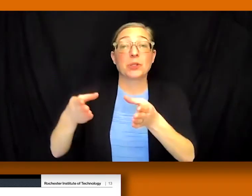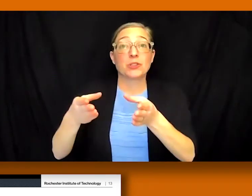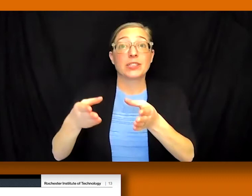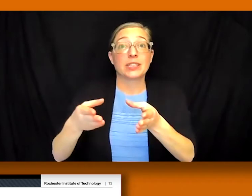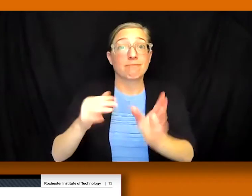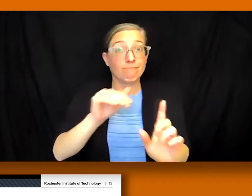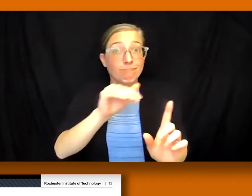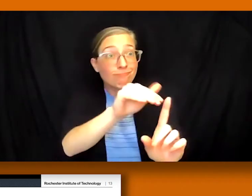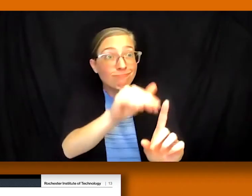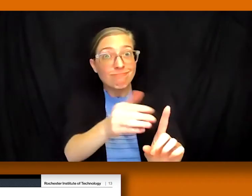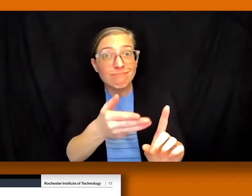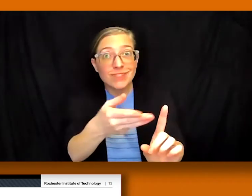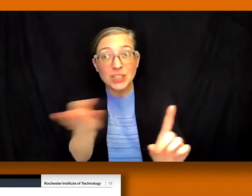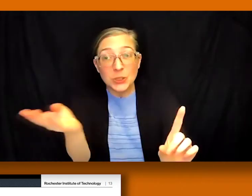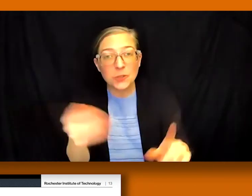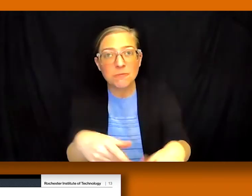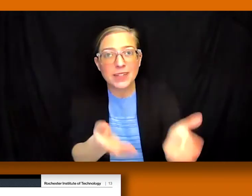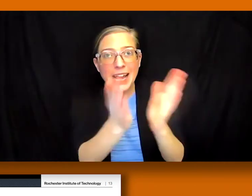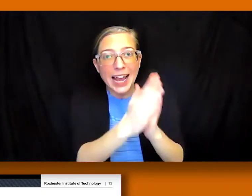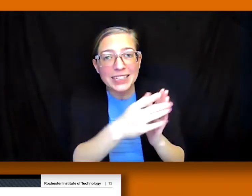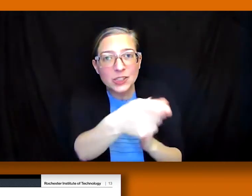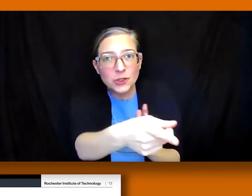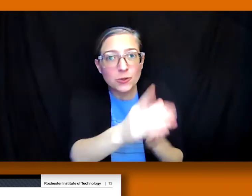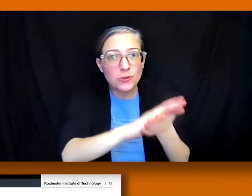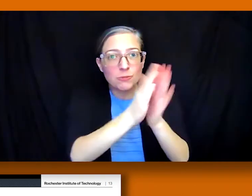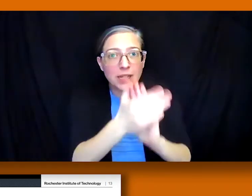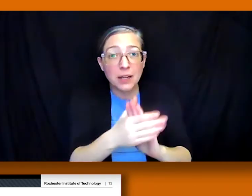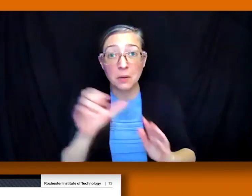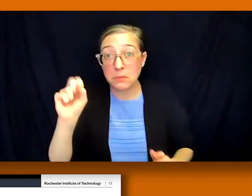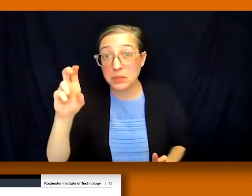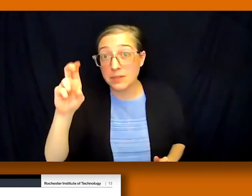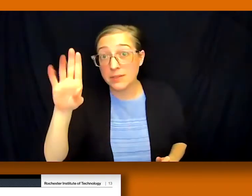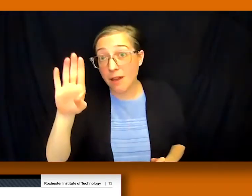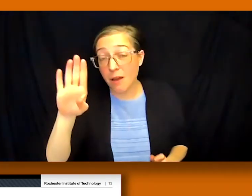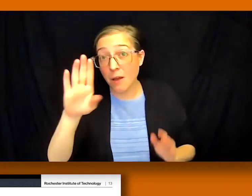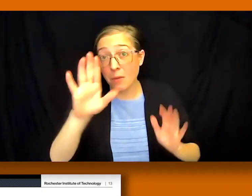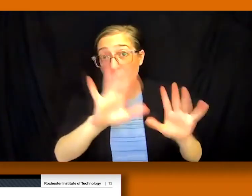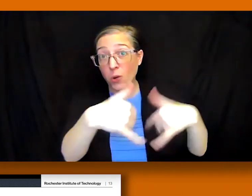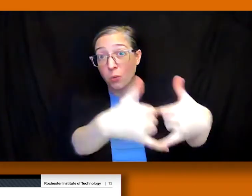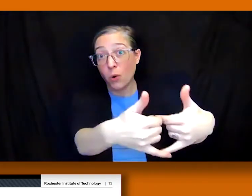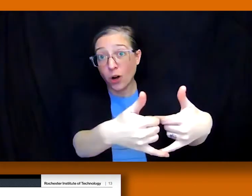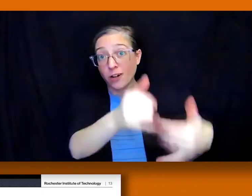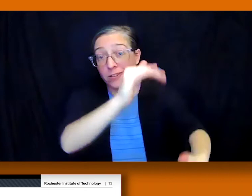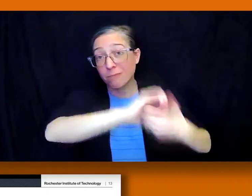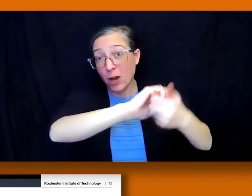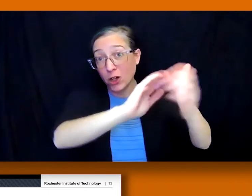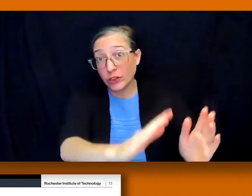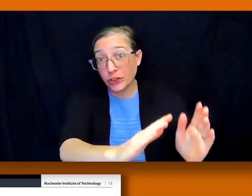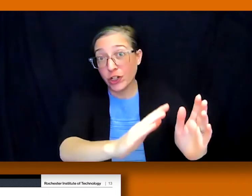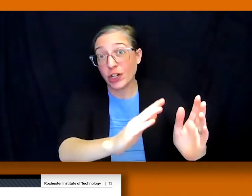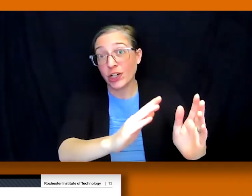the nature of your work is a great fit for that program, you should have asked them, um, first